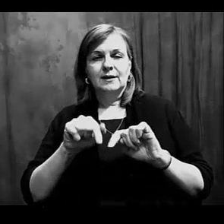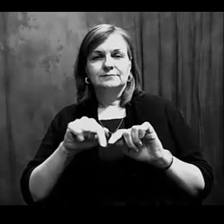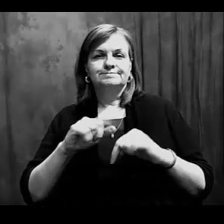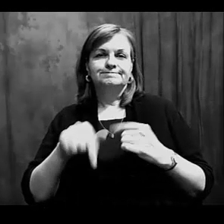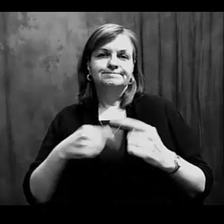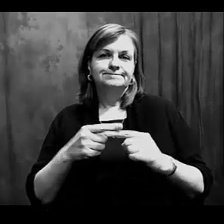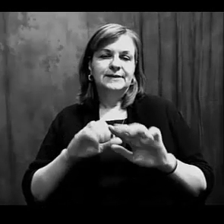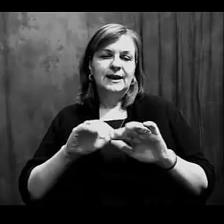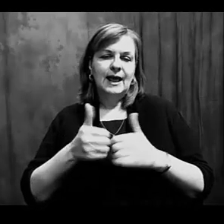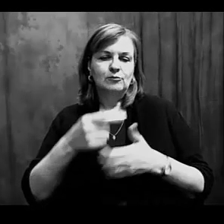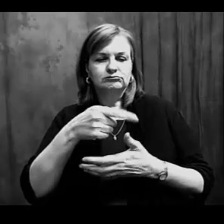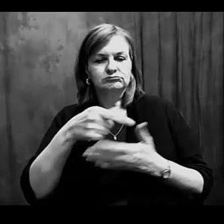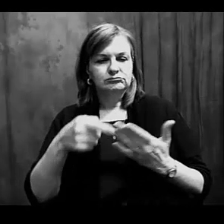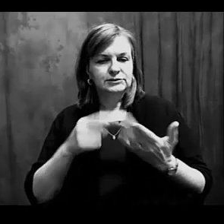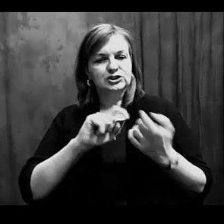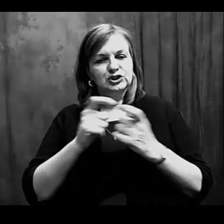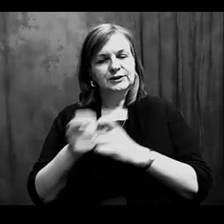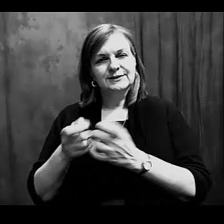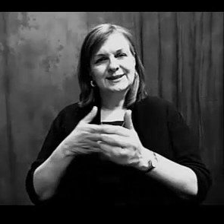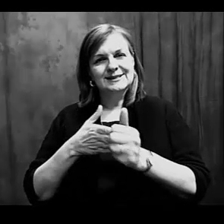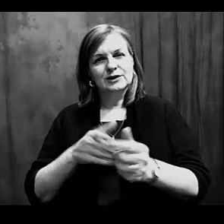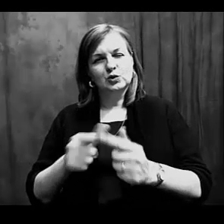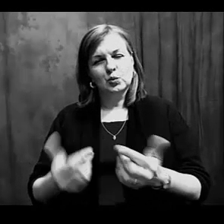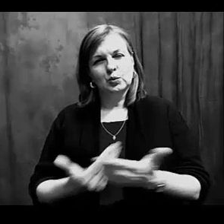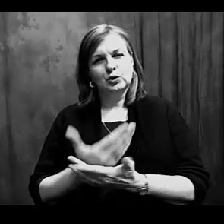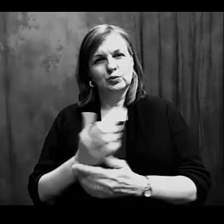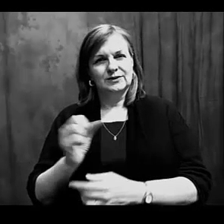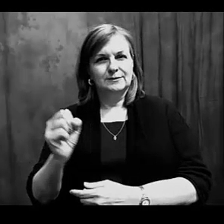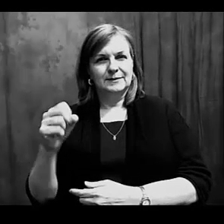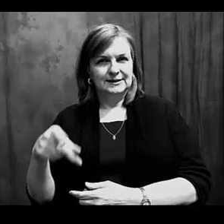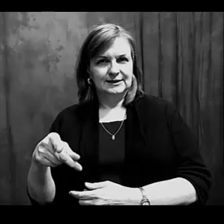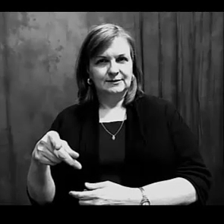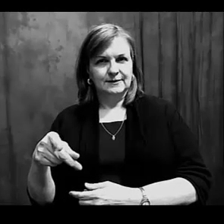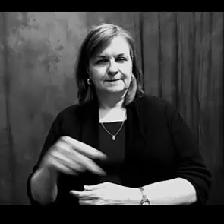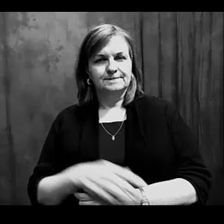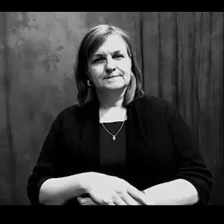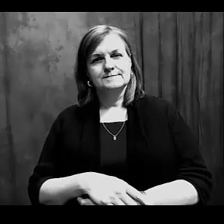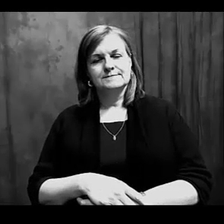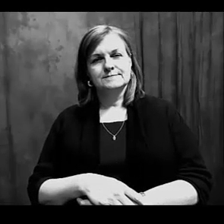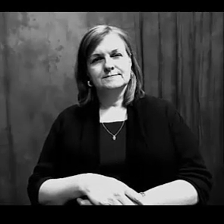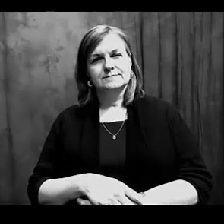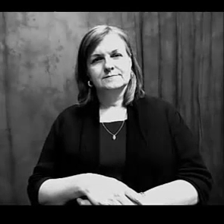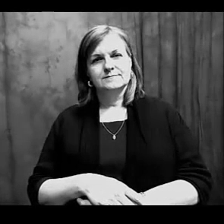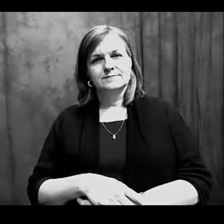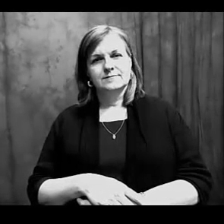how these kinds of changes may actually lead to a species formation